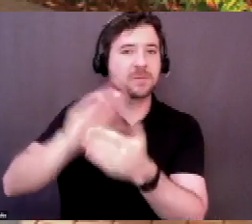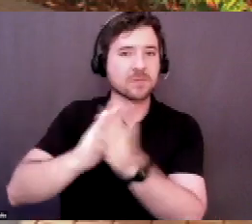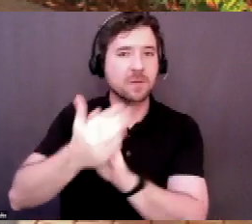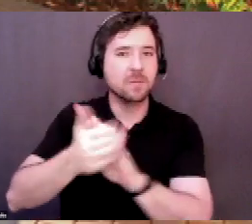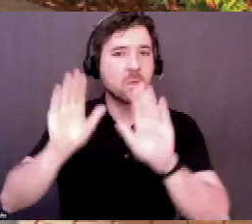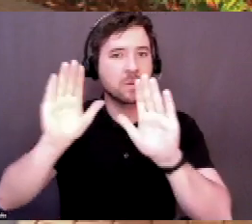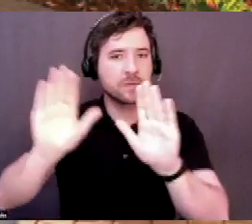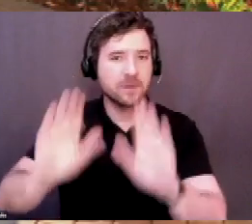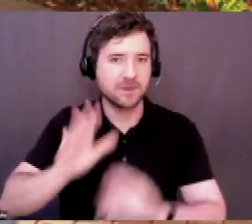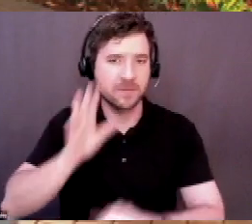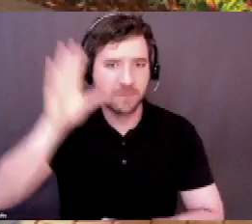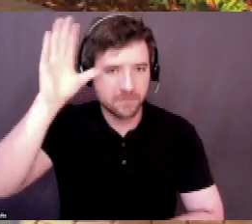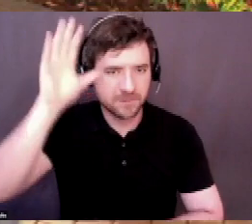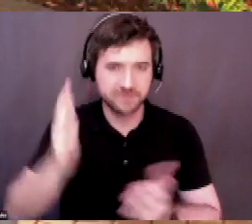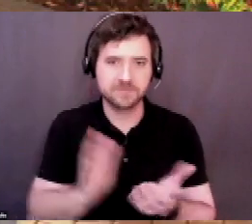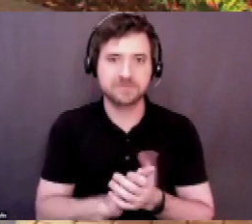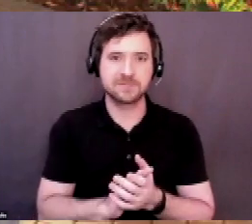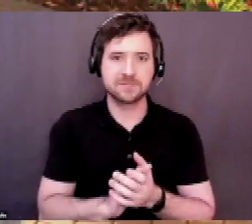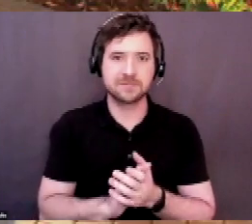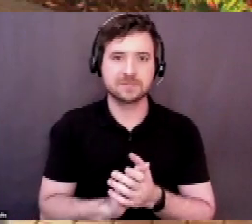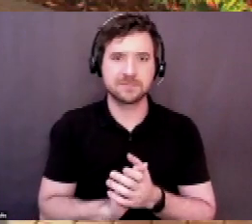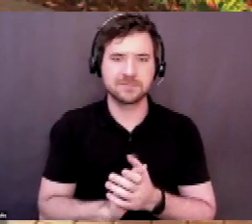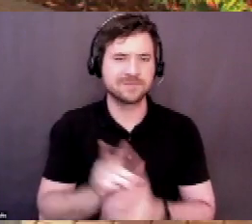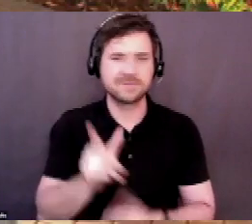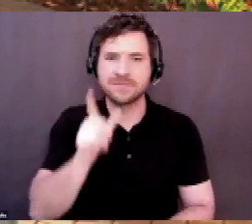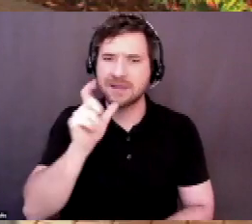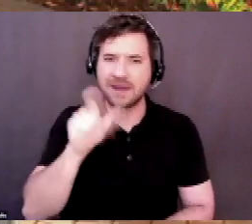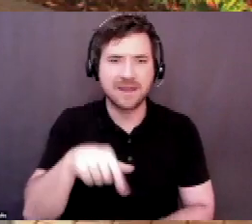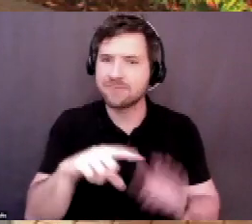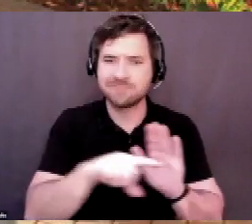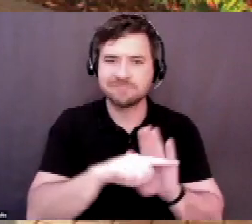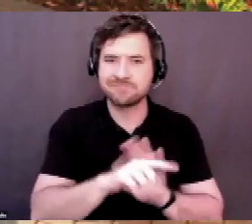It doesn't have to be a deficit with that,